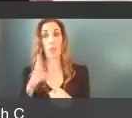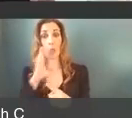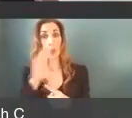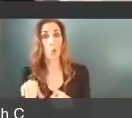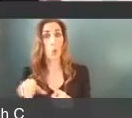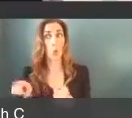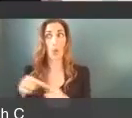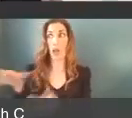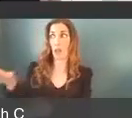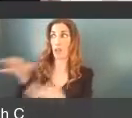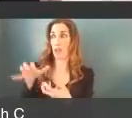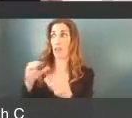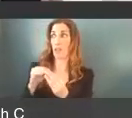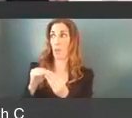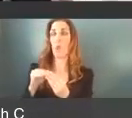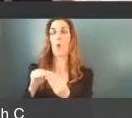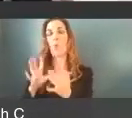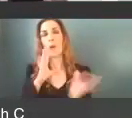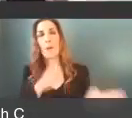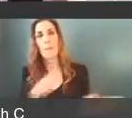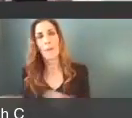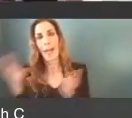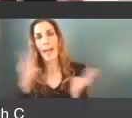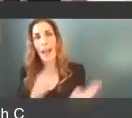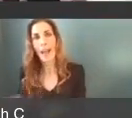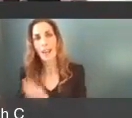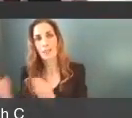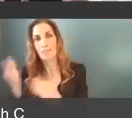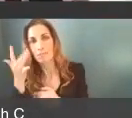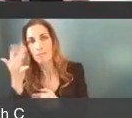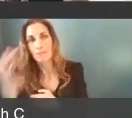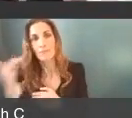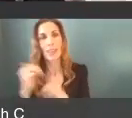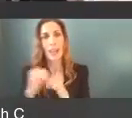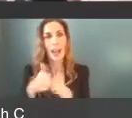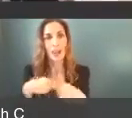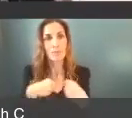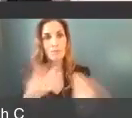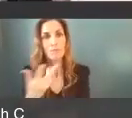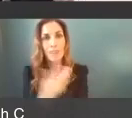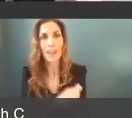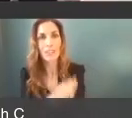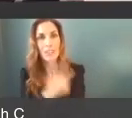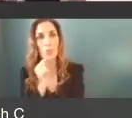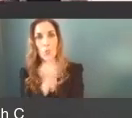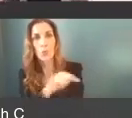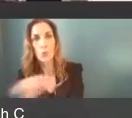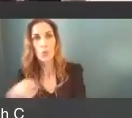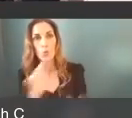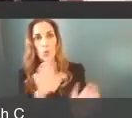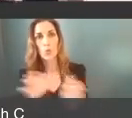start to make some plans to get vaccine to that population. Another really critical population